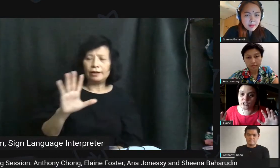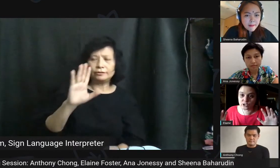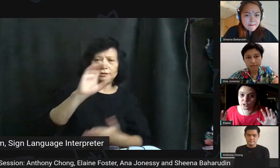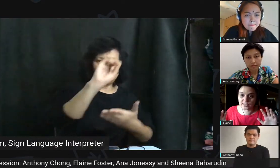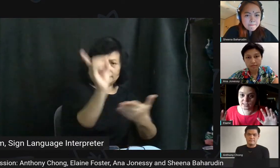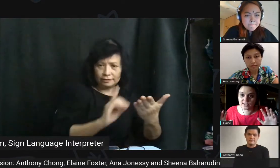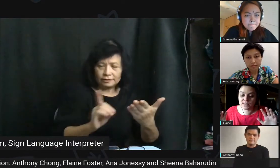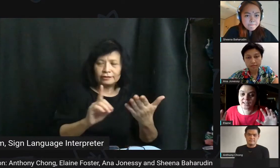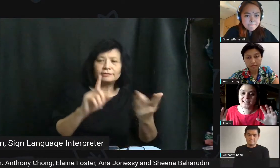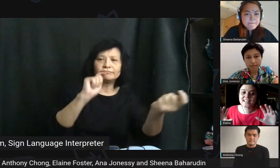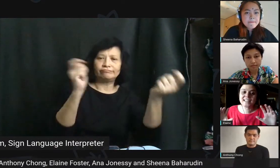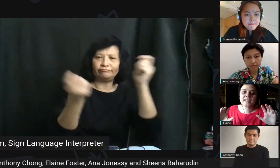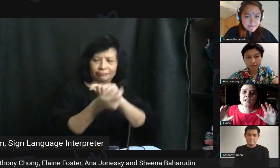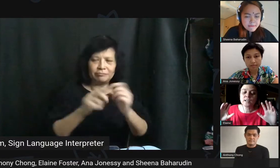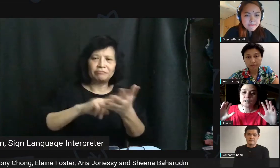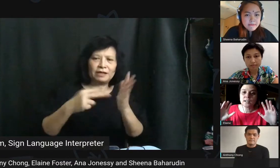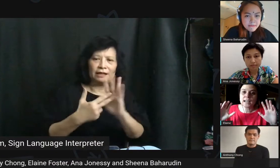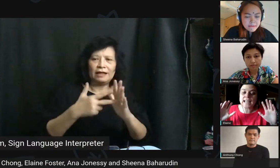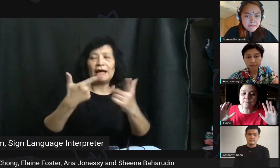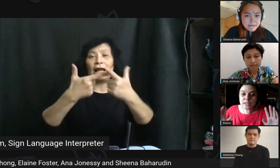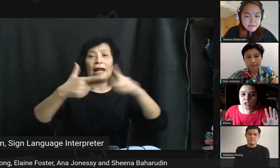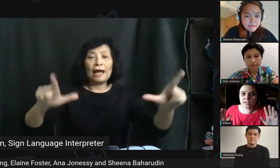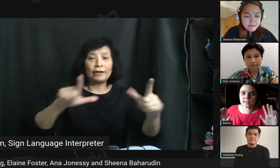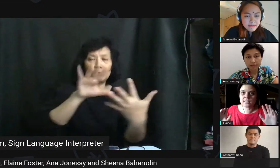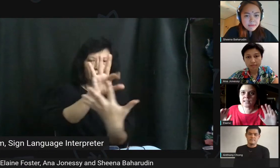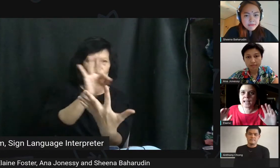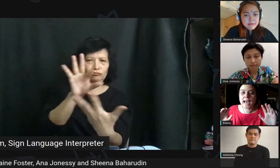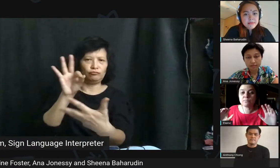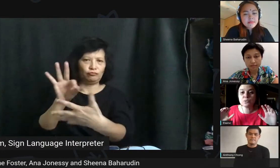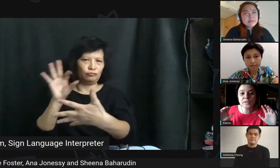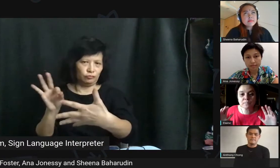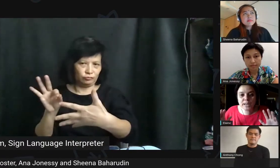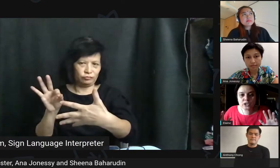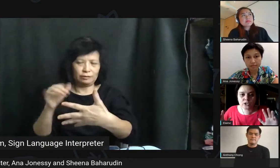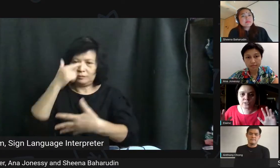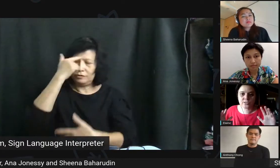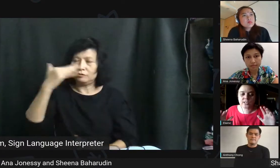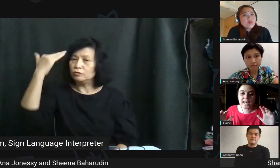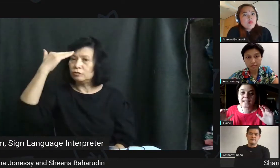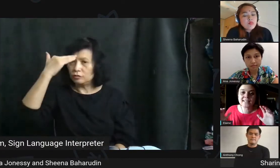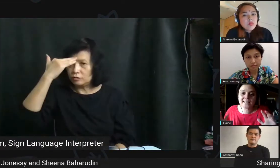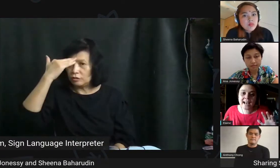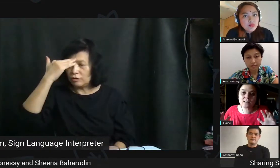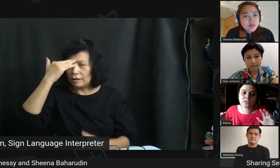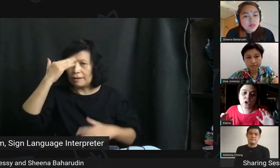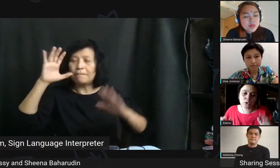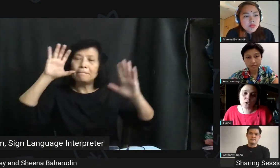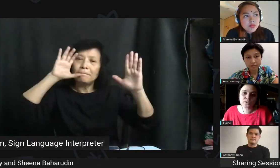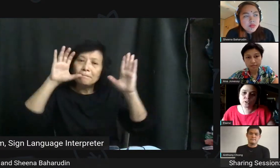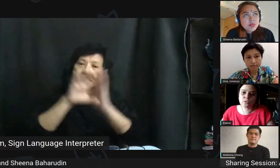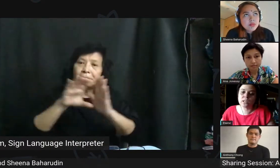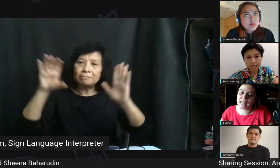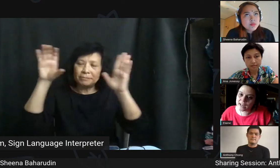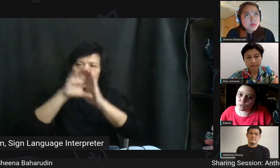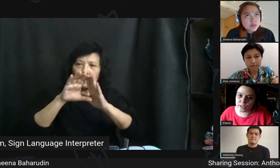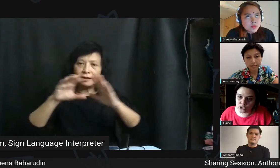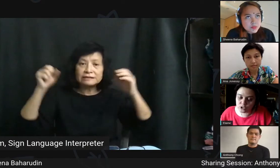translation choices because images and moving pictures and sound are also language.